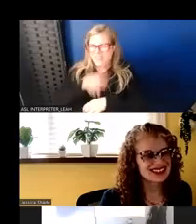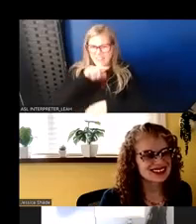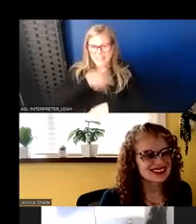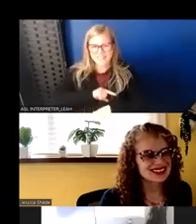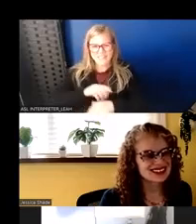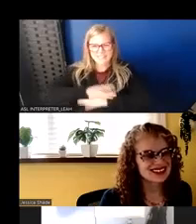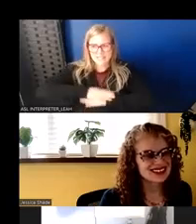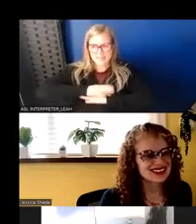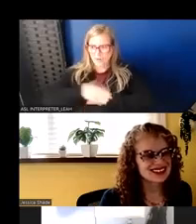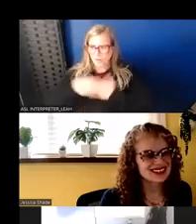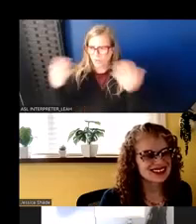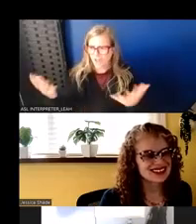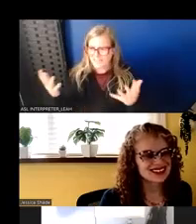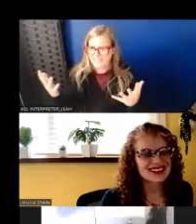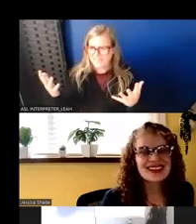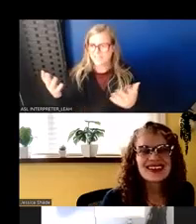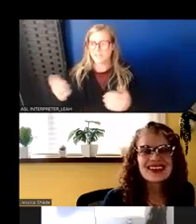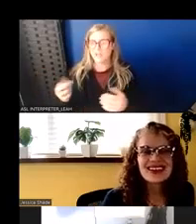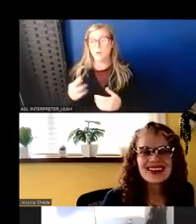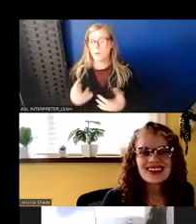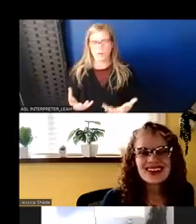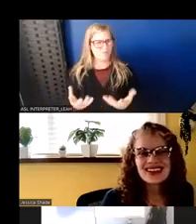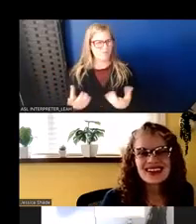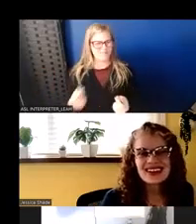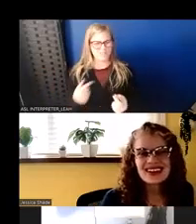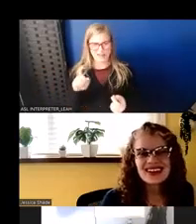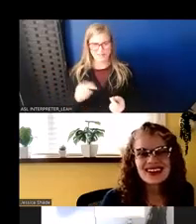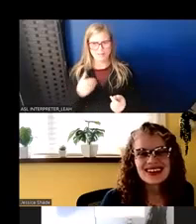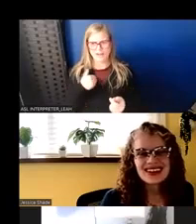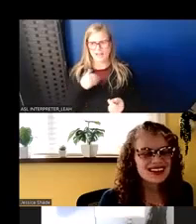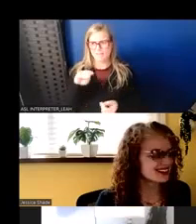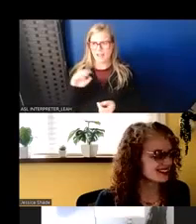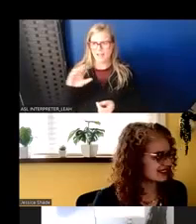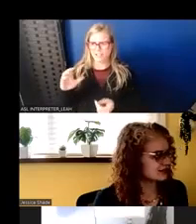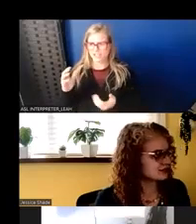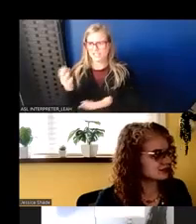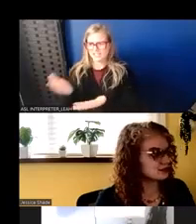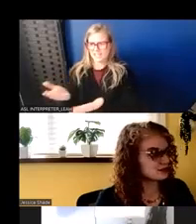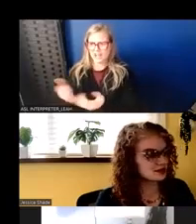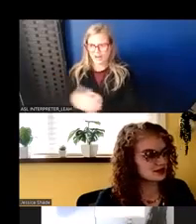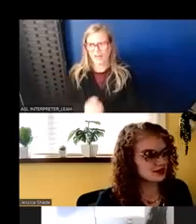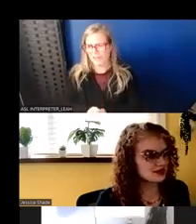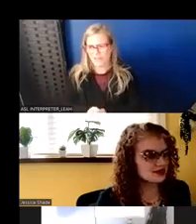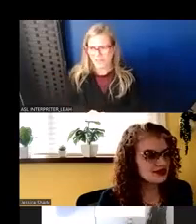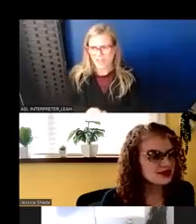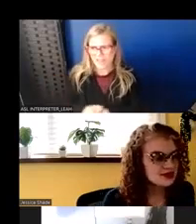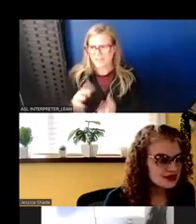Let's talk about Thomas Jefferson and the African American tradition. Making space for that is what it does.